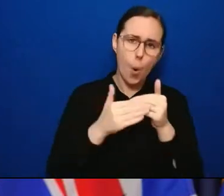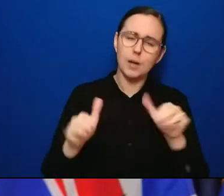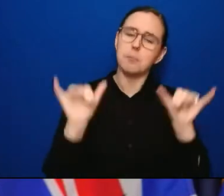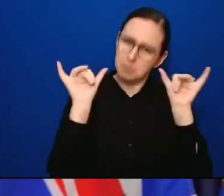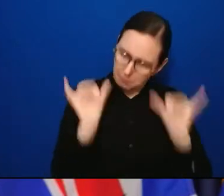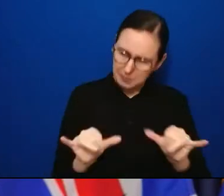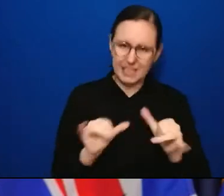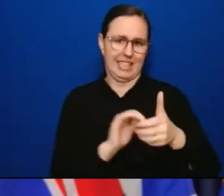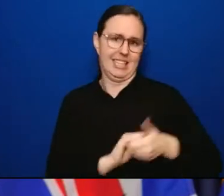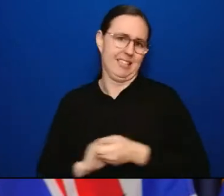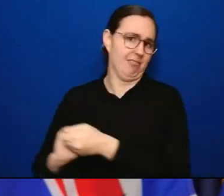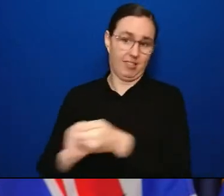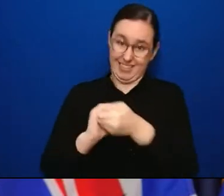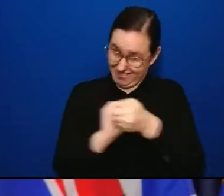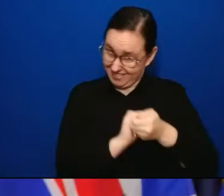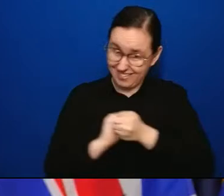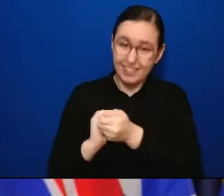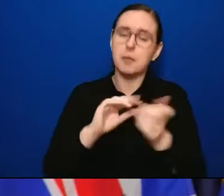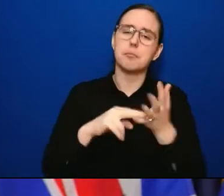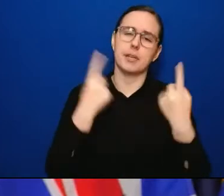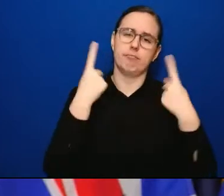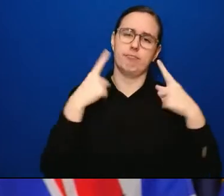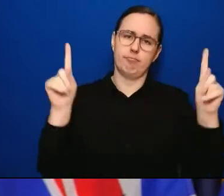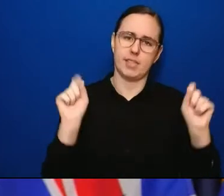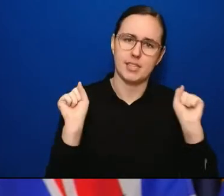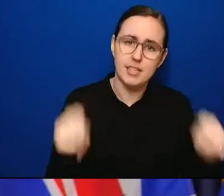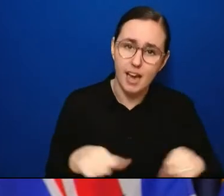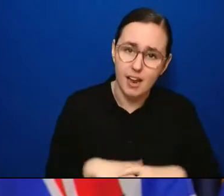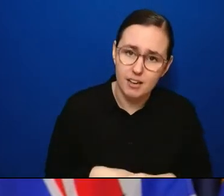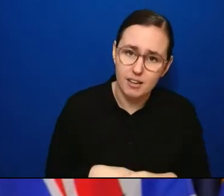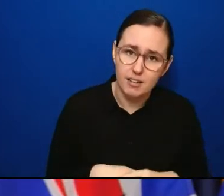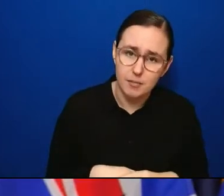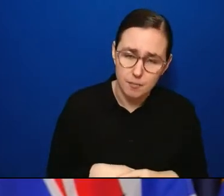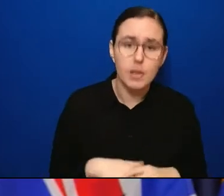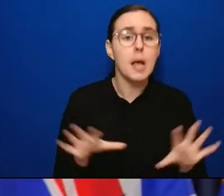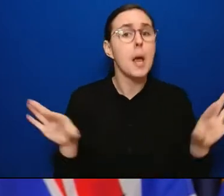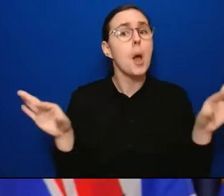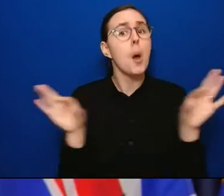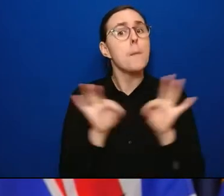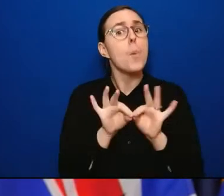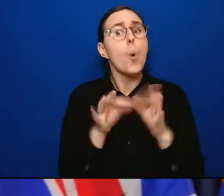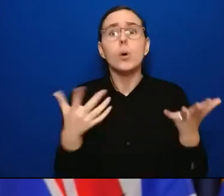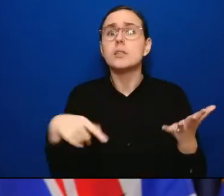is ours to make. And here's what